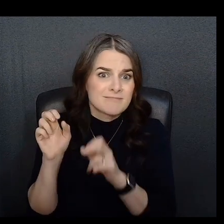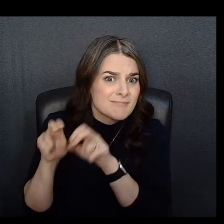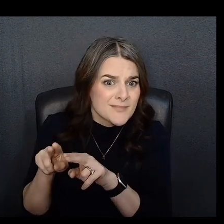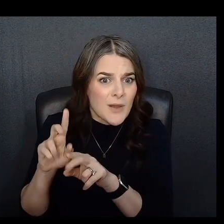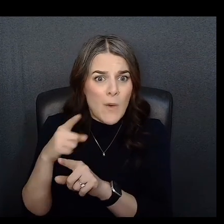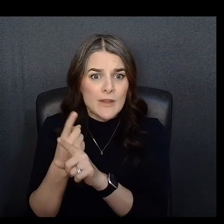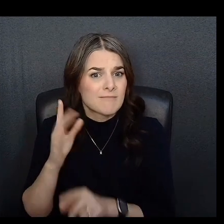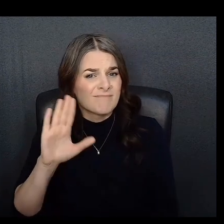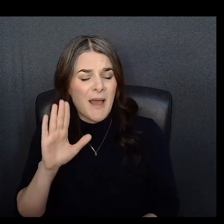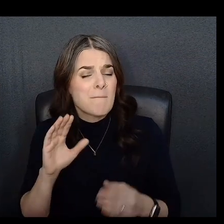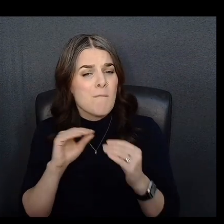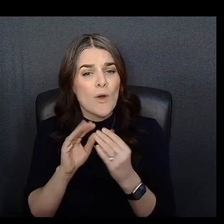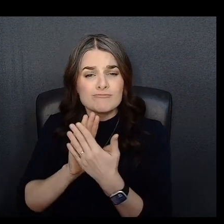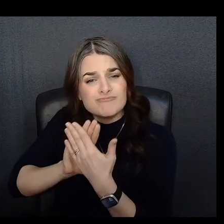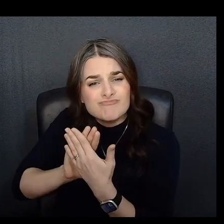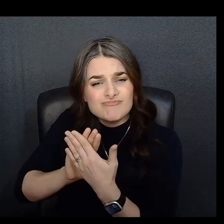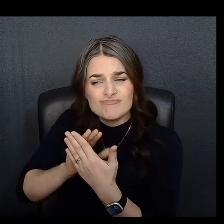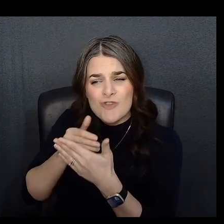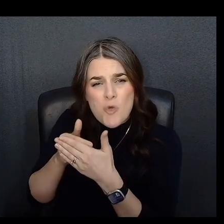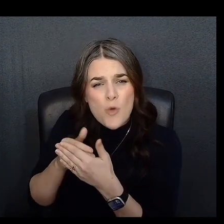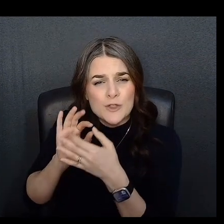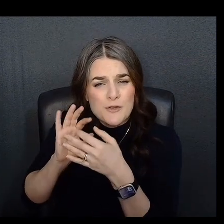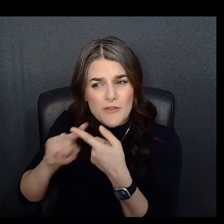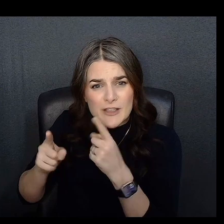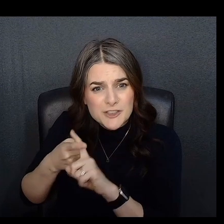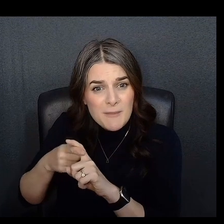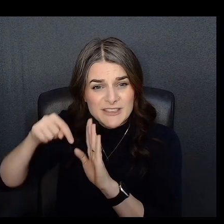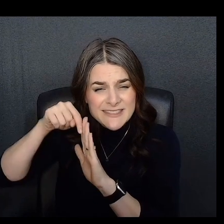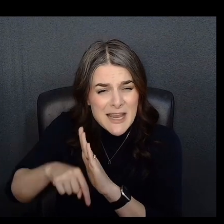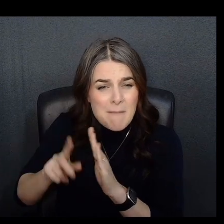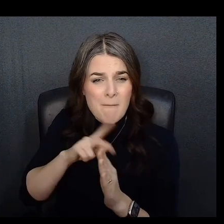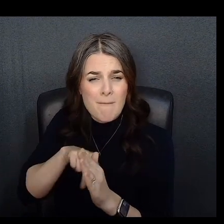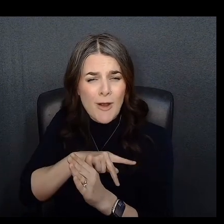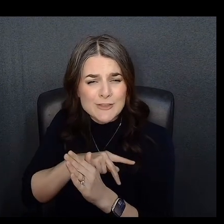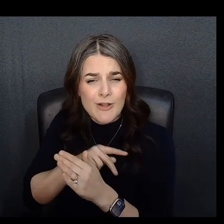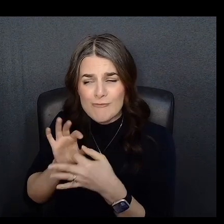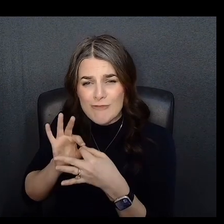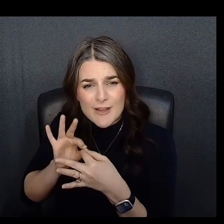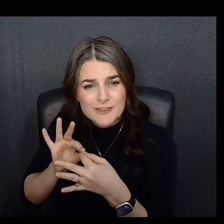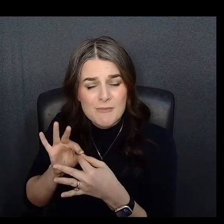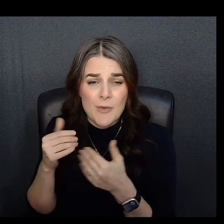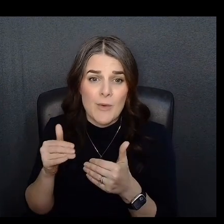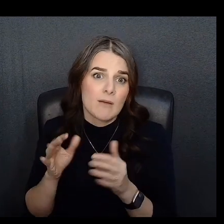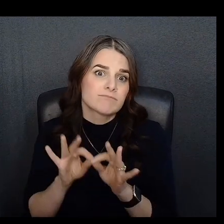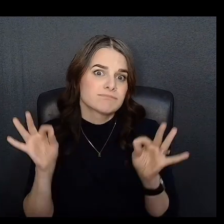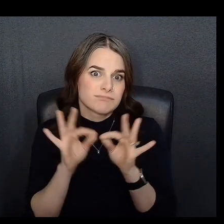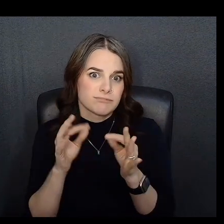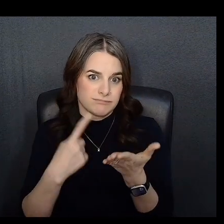those deeper personal relationships, those are also important to be able to talk about as well. And then, again, of course, reporting